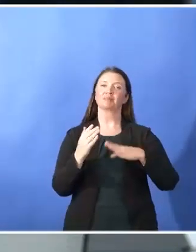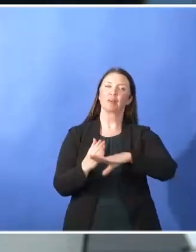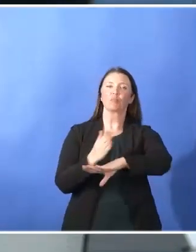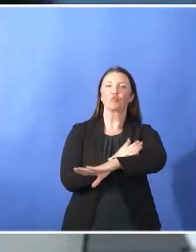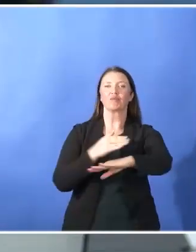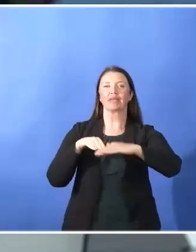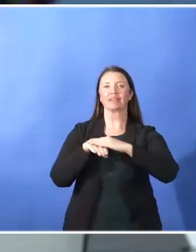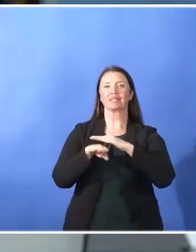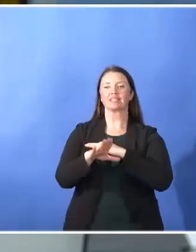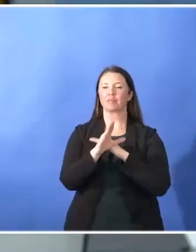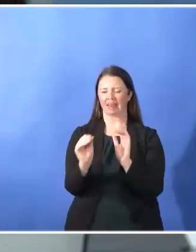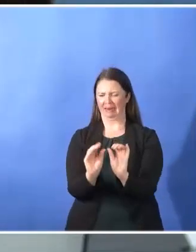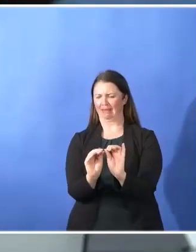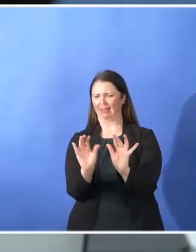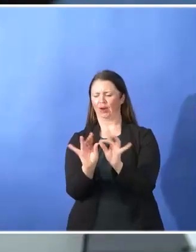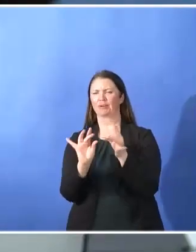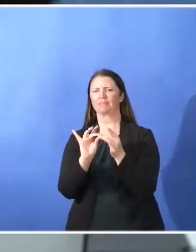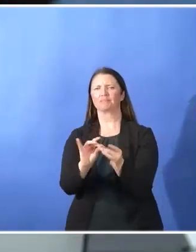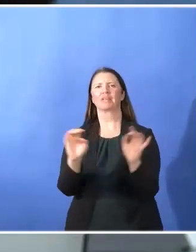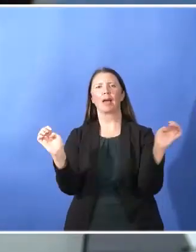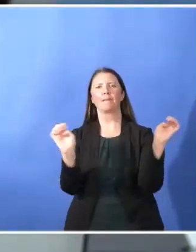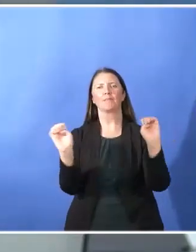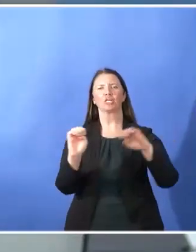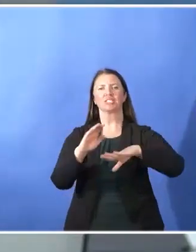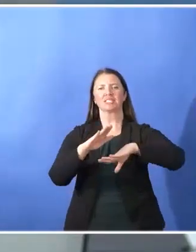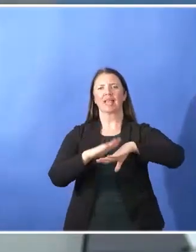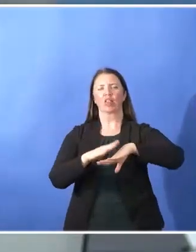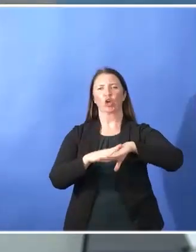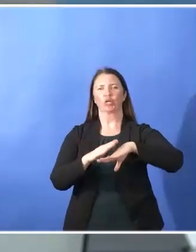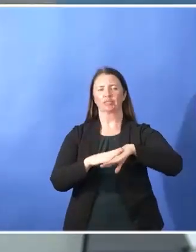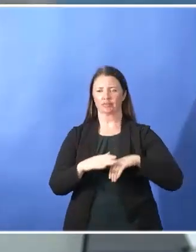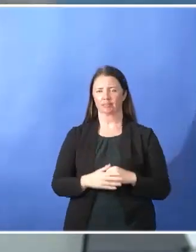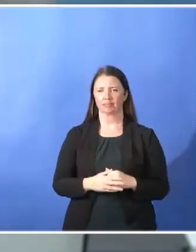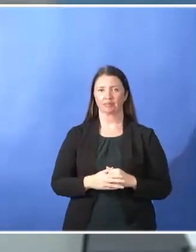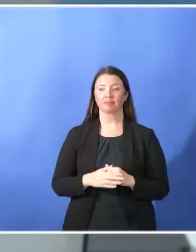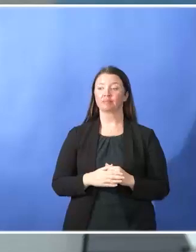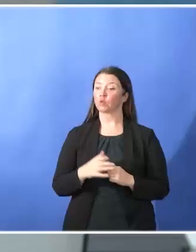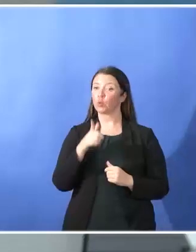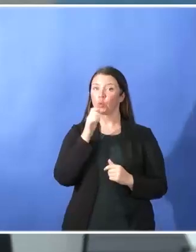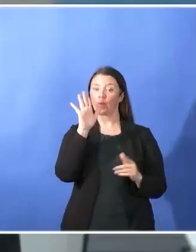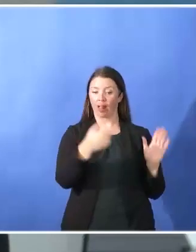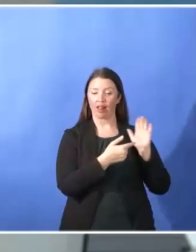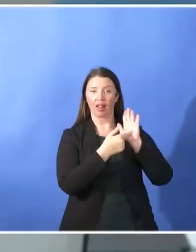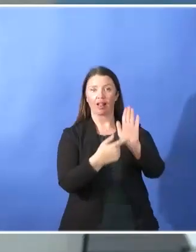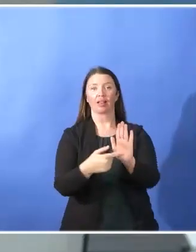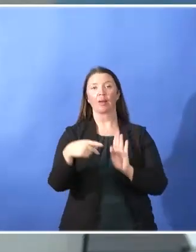THE NEXT ITEM ON THE AGENDA WILL BE PRESENTED BY DEBORAH